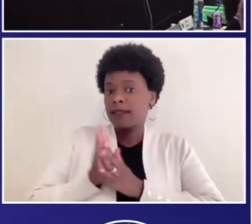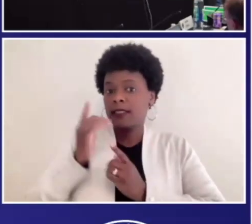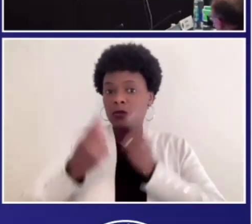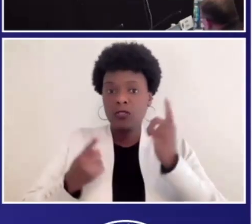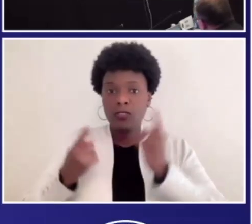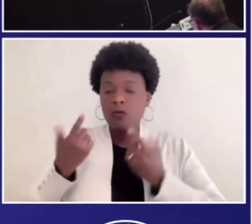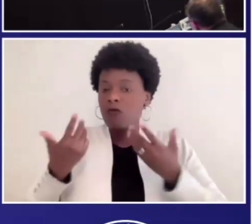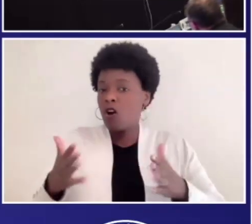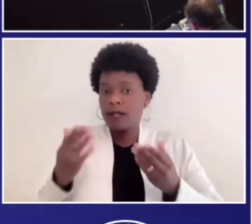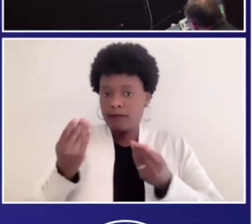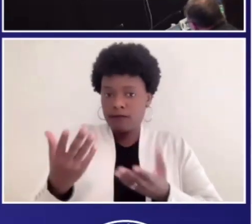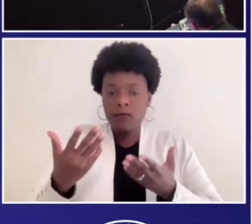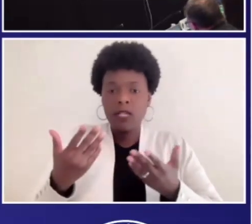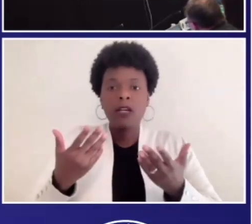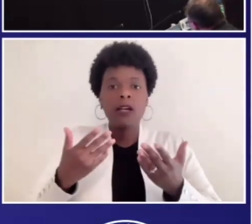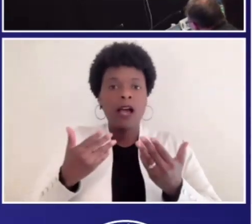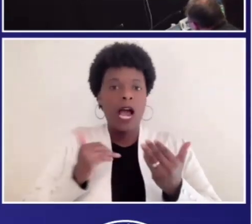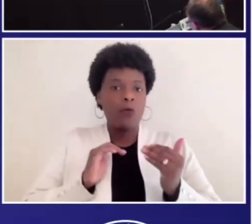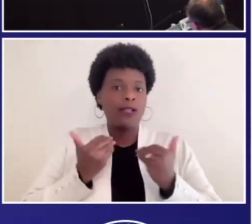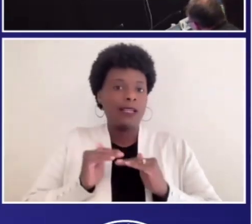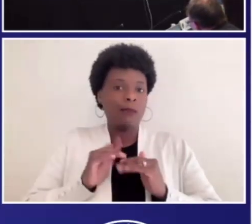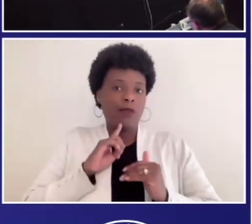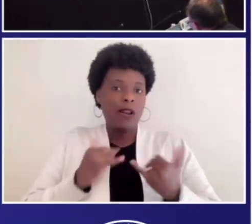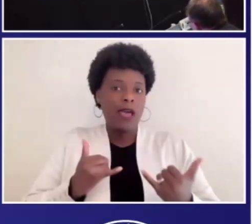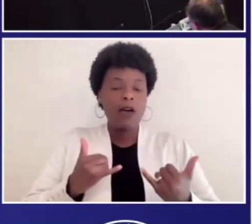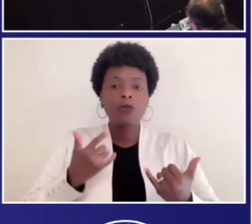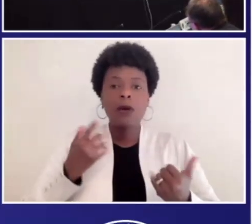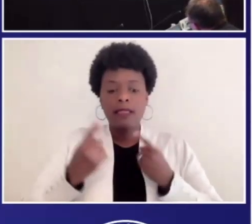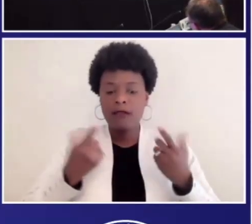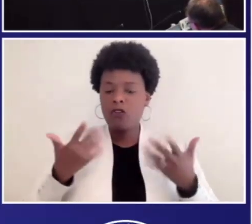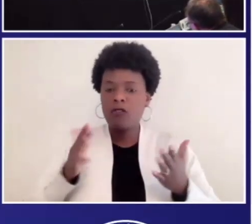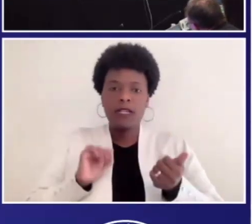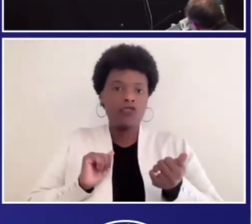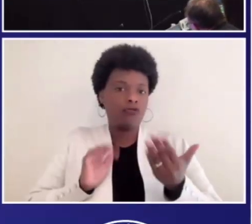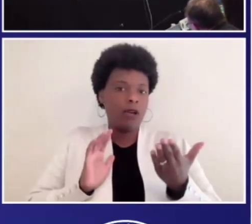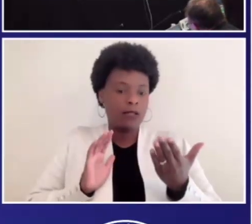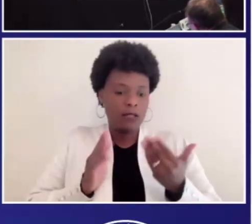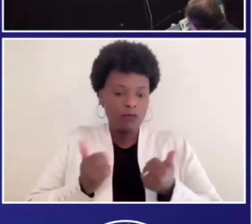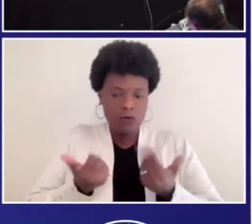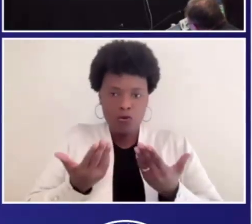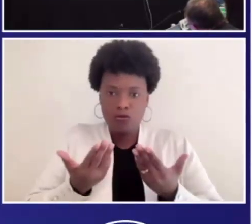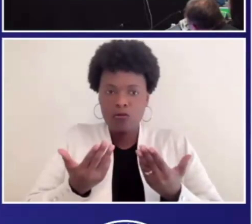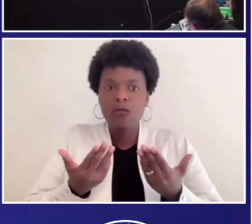willing to do at this point. So I believe that I have addressed that respective proposal as well from you two.